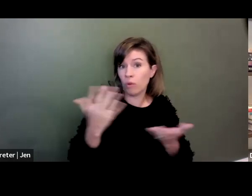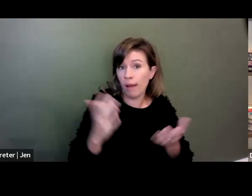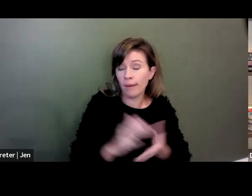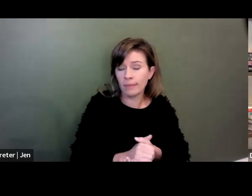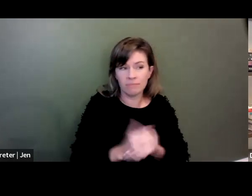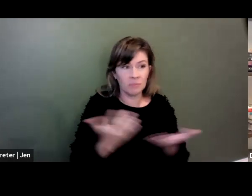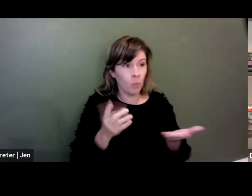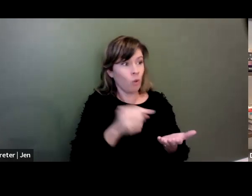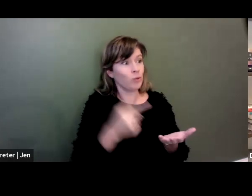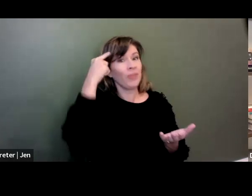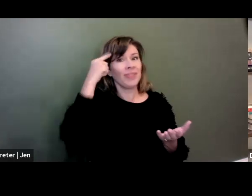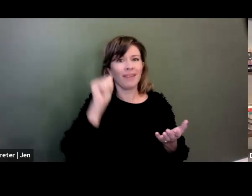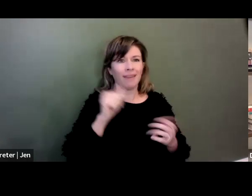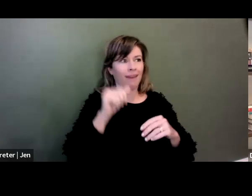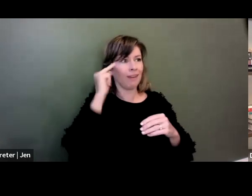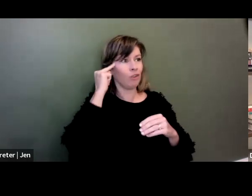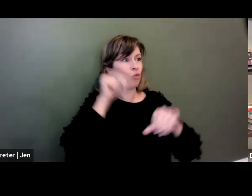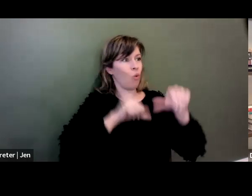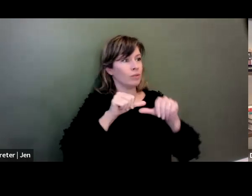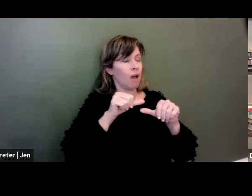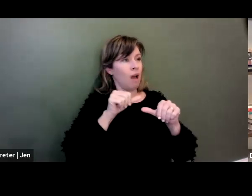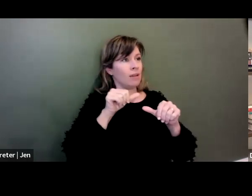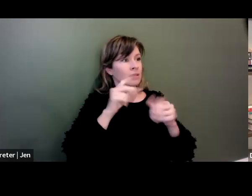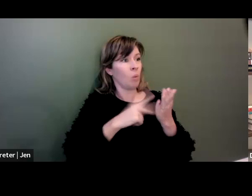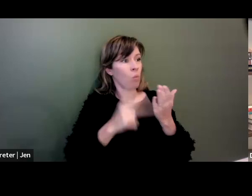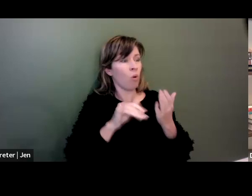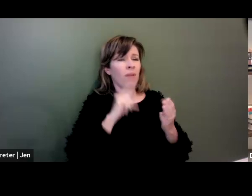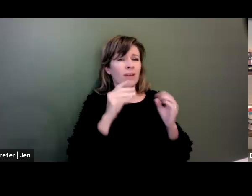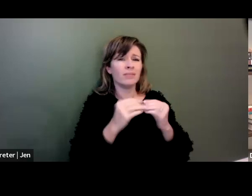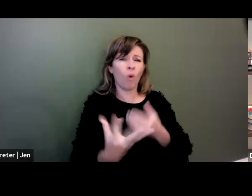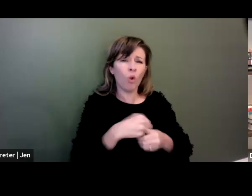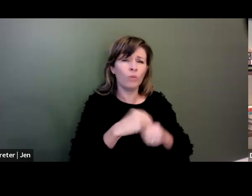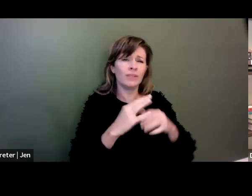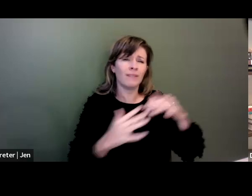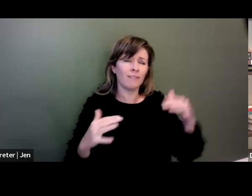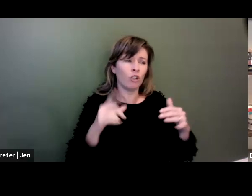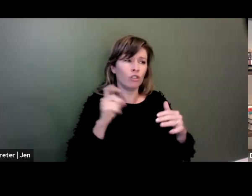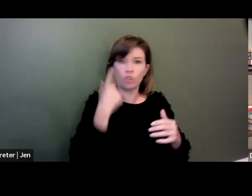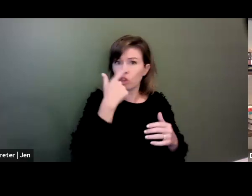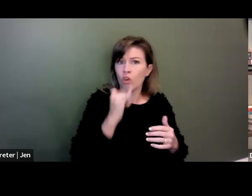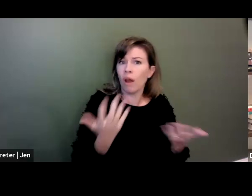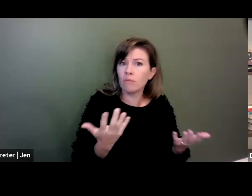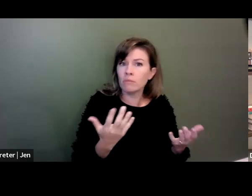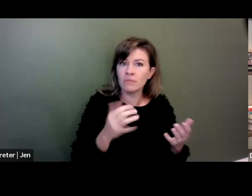s more inclusive, that's more diverse, all of these things that we want to achieve. So that's one way. I think of